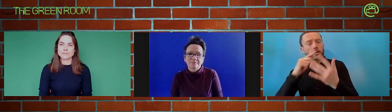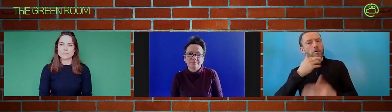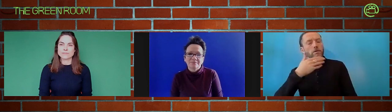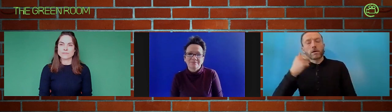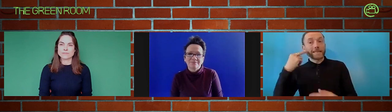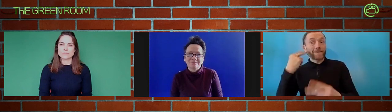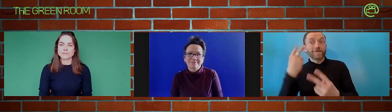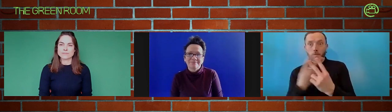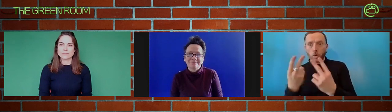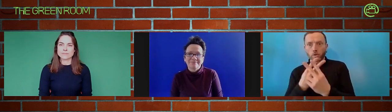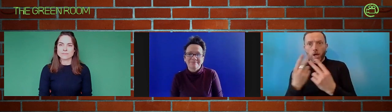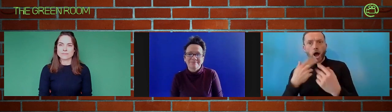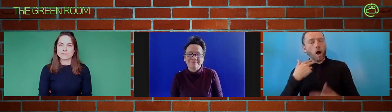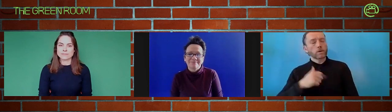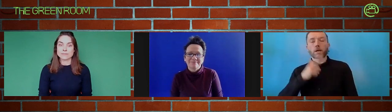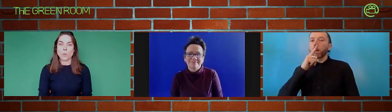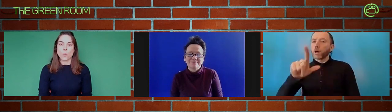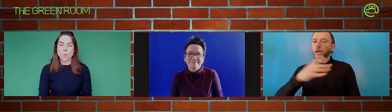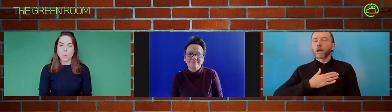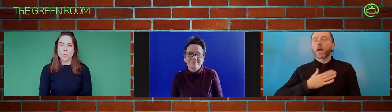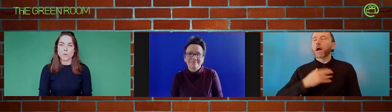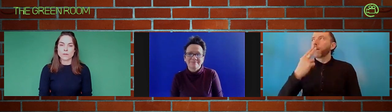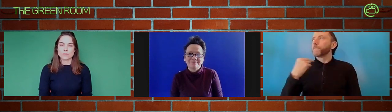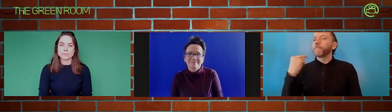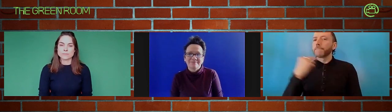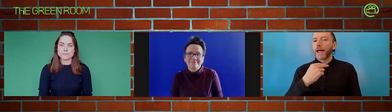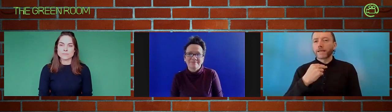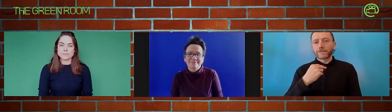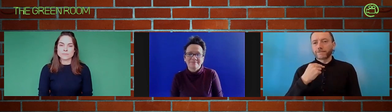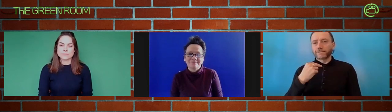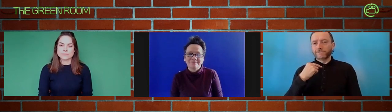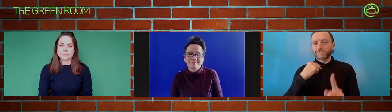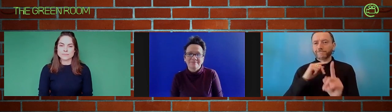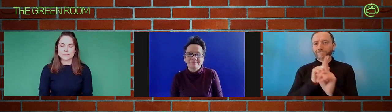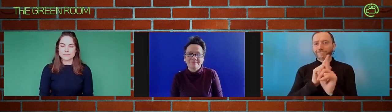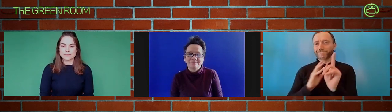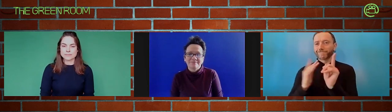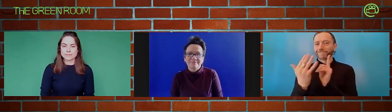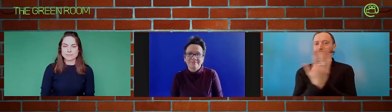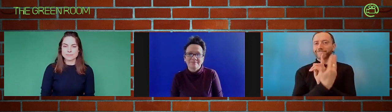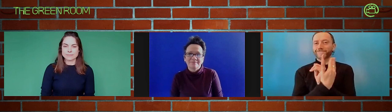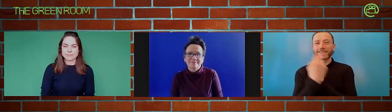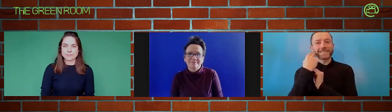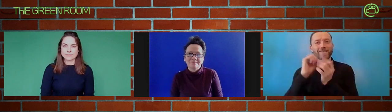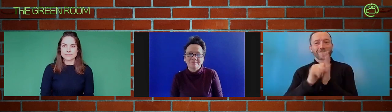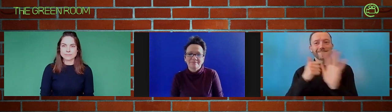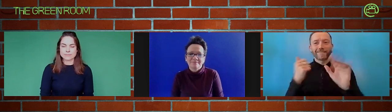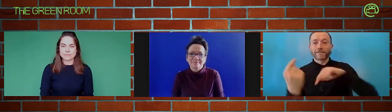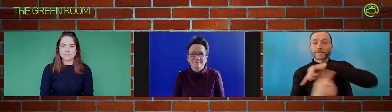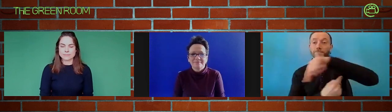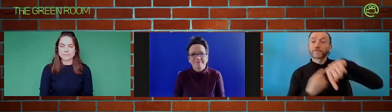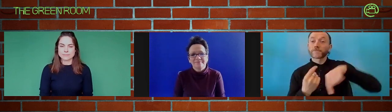blessed to have those people around me. But, yeah. So it was a two-prong thing, so it was a